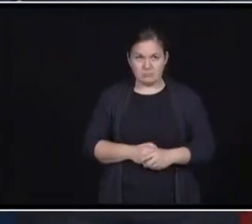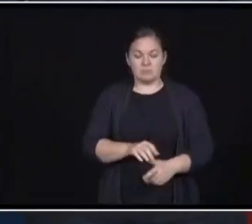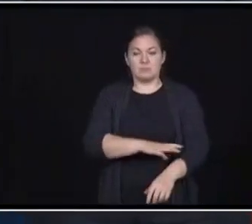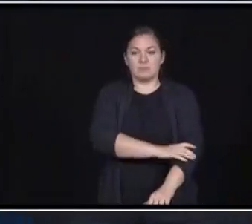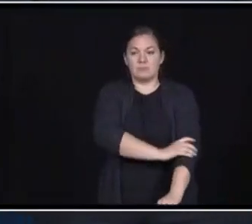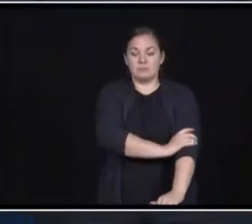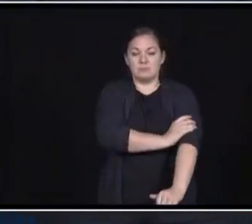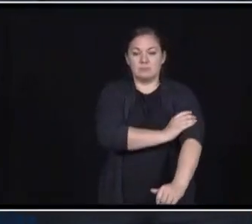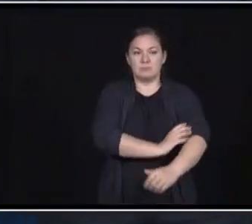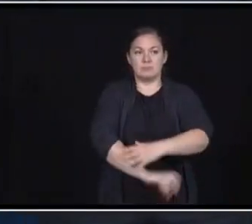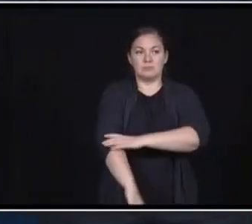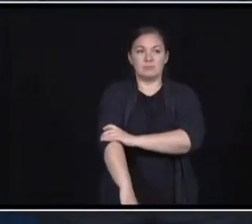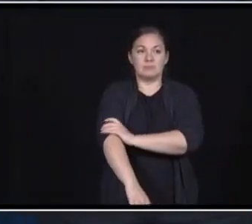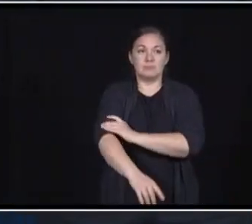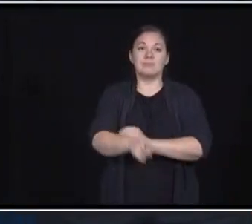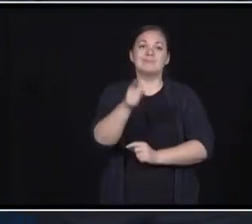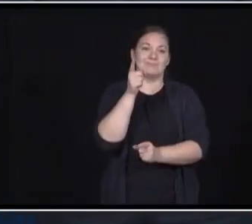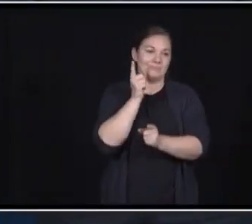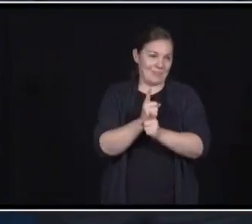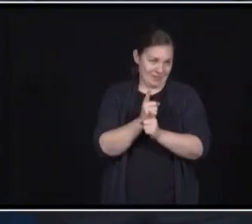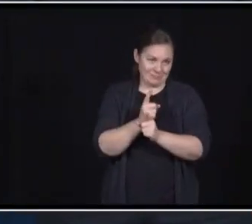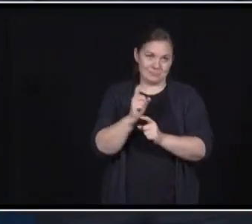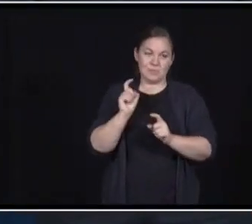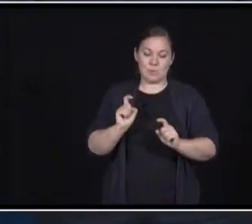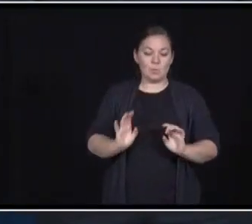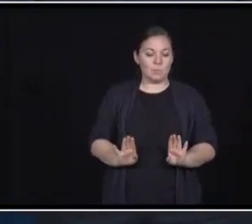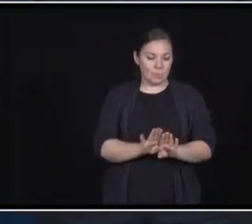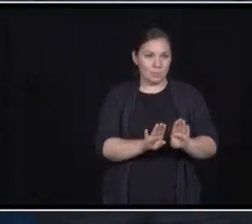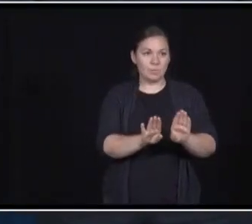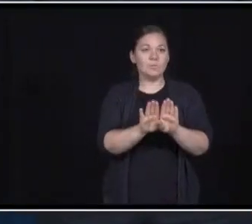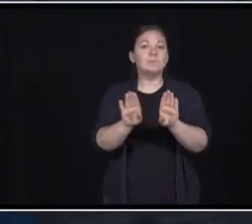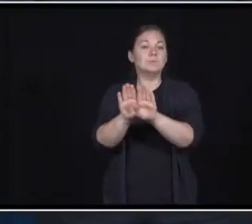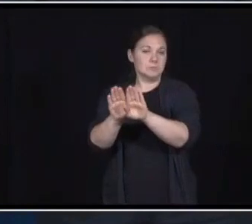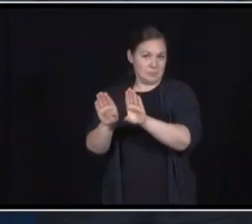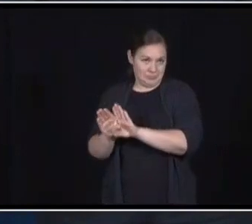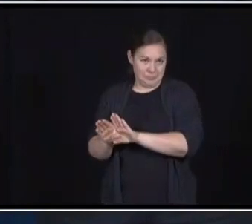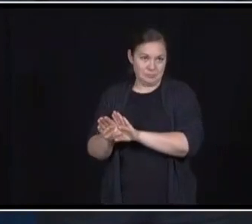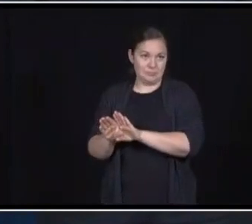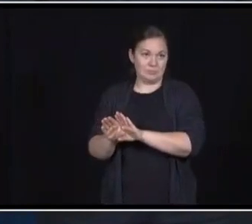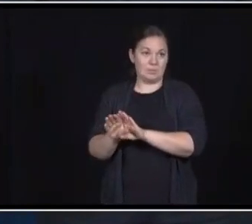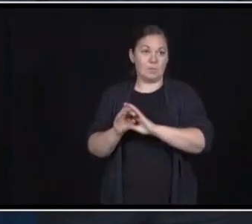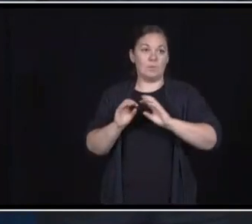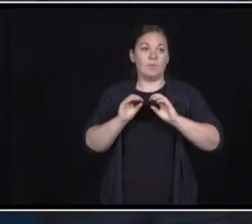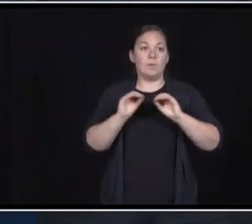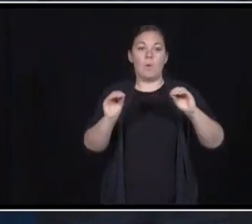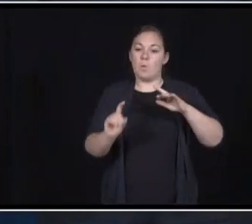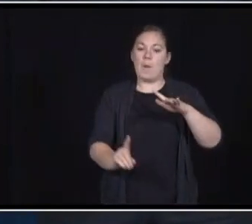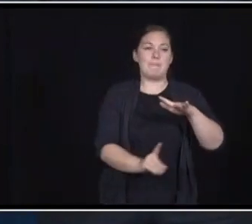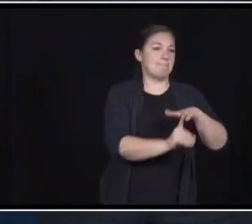Thank you. The units were to be closed to anybody who was a walk in.